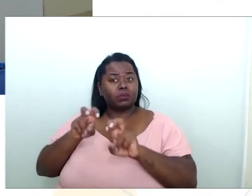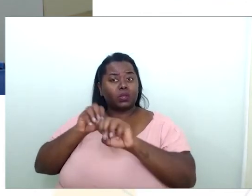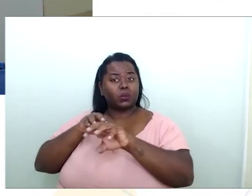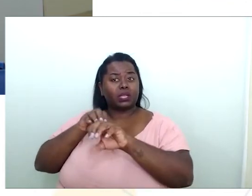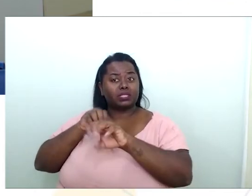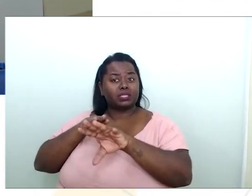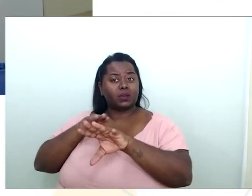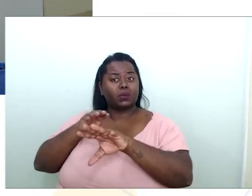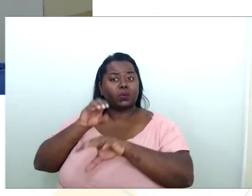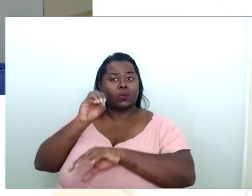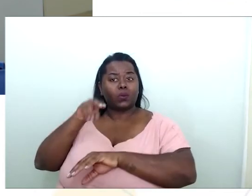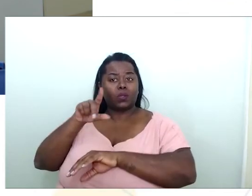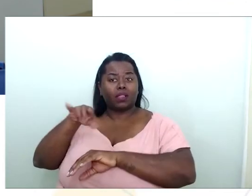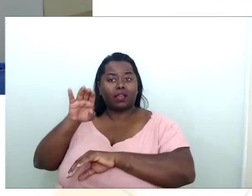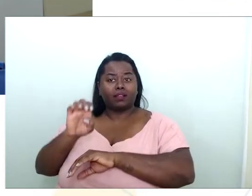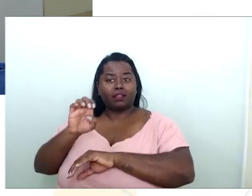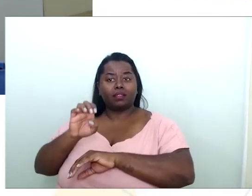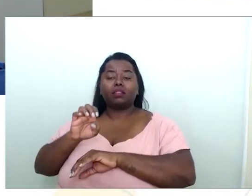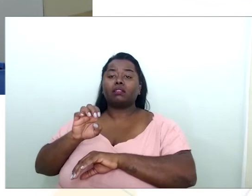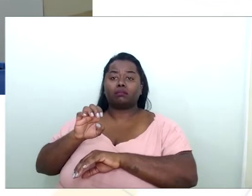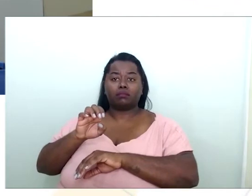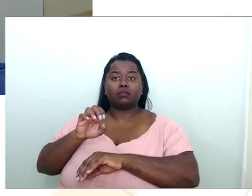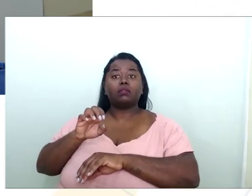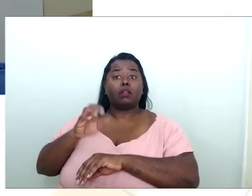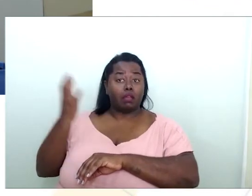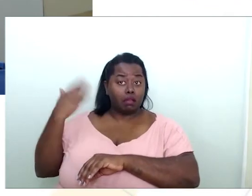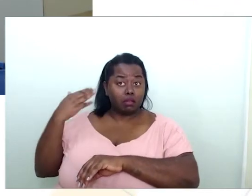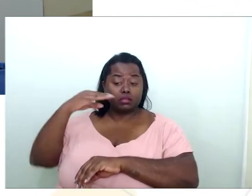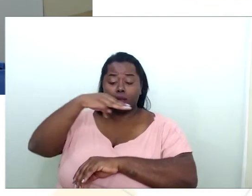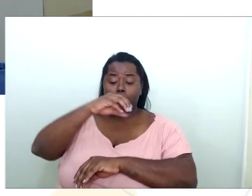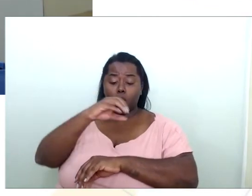were the same sort of thing it became an instrument of profiteering attracting